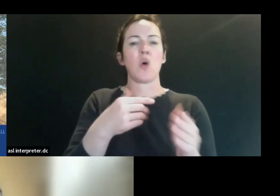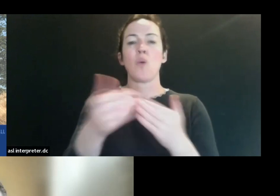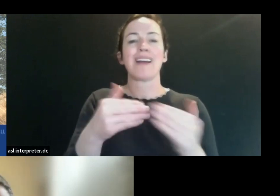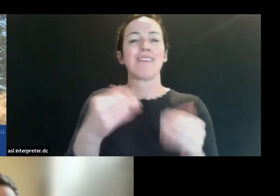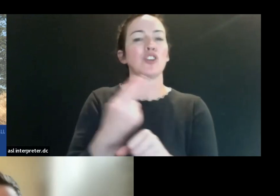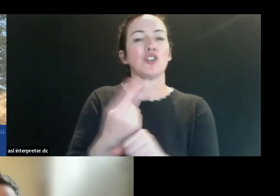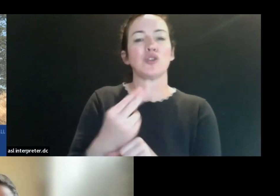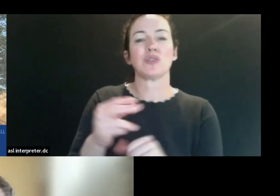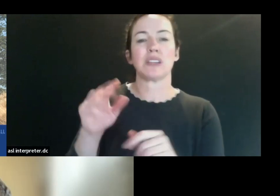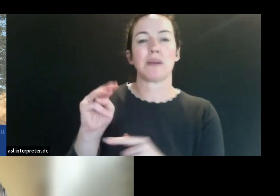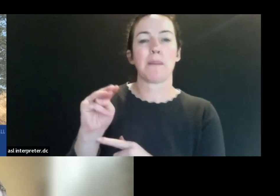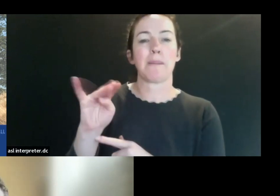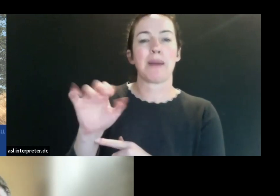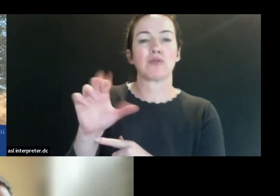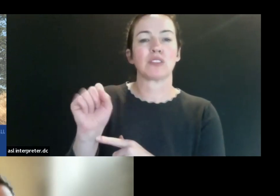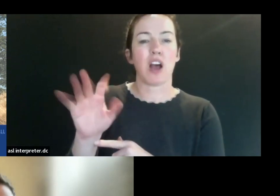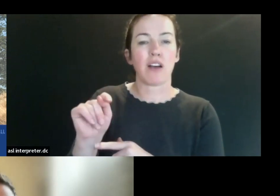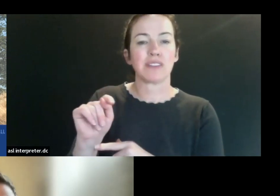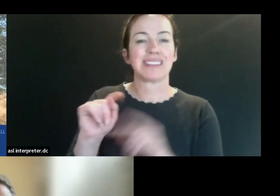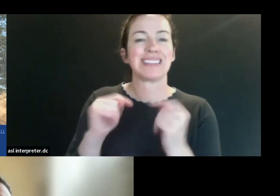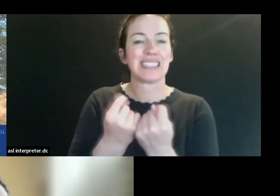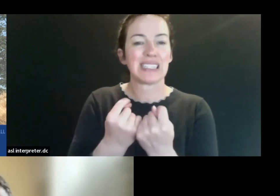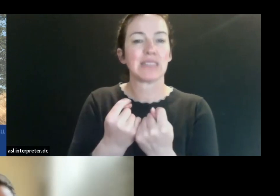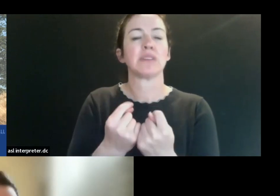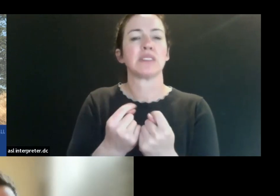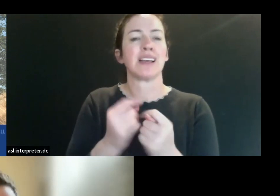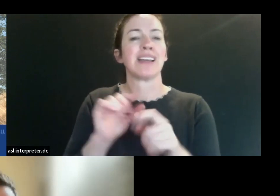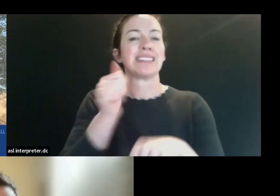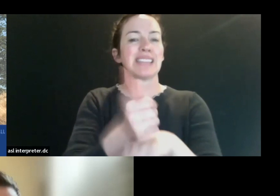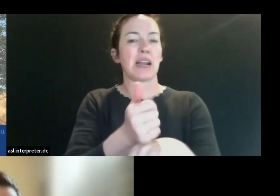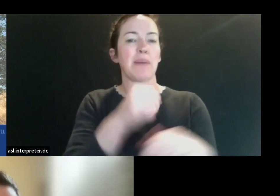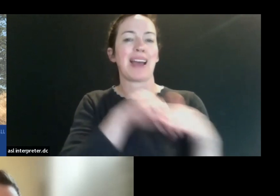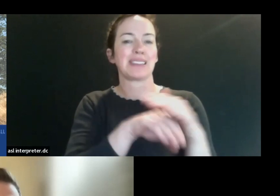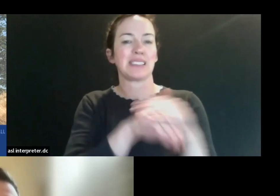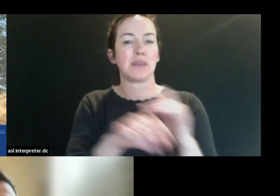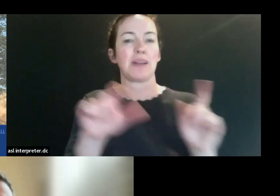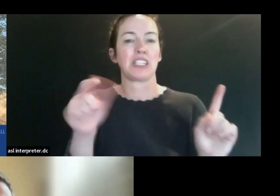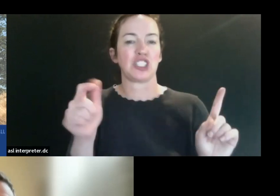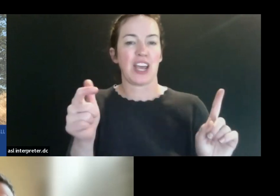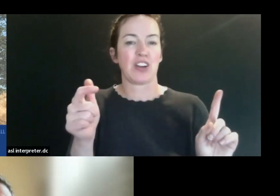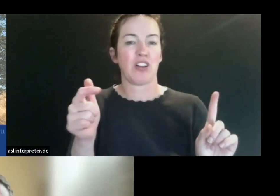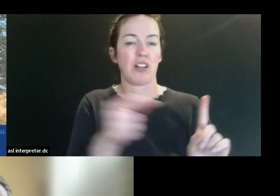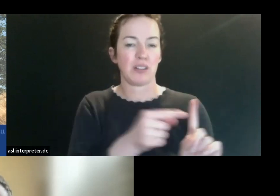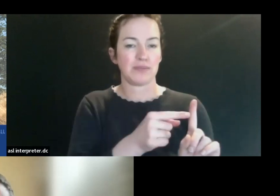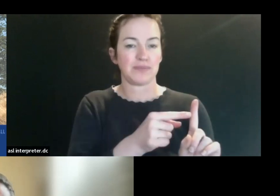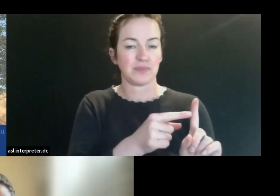teams, discord chat, whatever: create an accessibility channel. And on this channel make things that